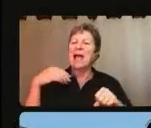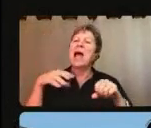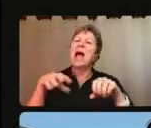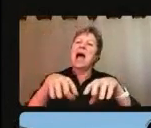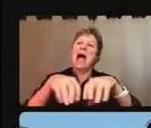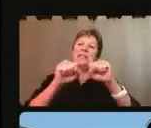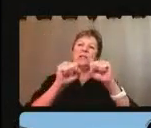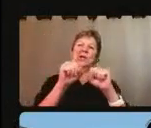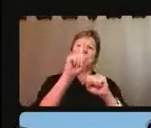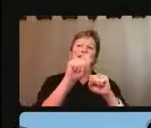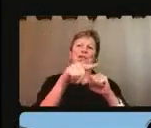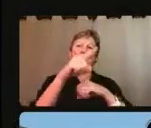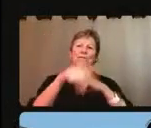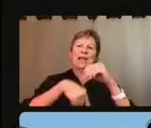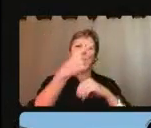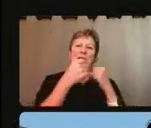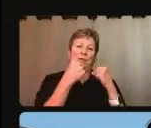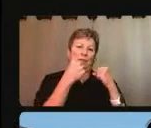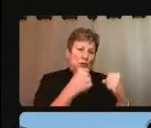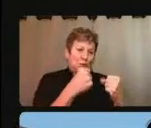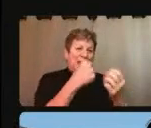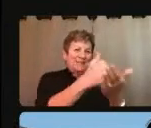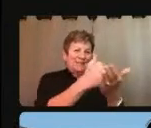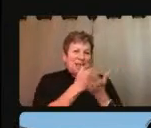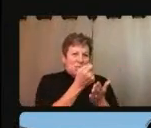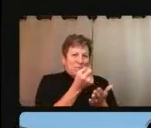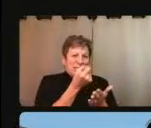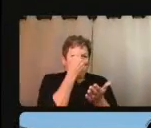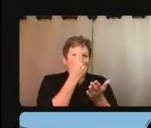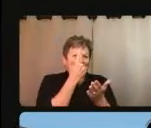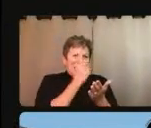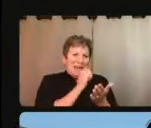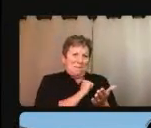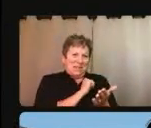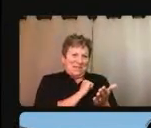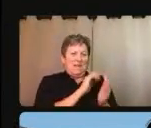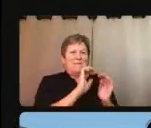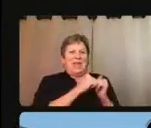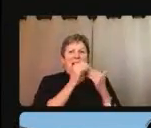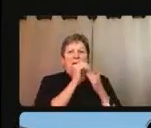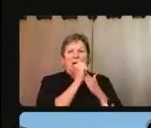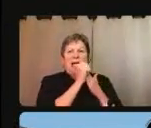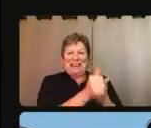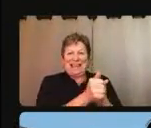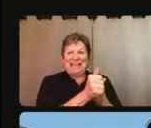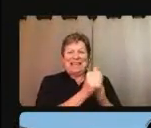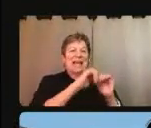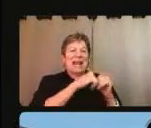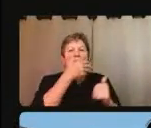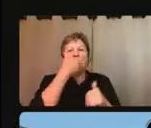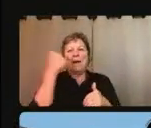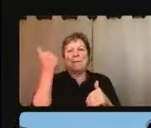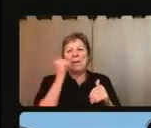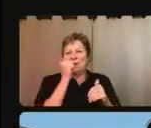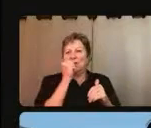GOVERNANCE APPEARS BACK. I TOOK THE CLIFTON STRENGTHS